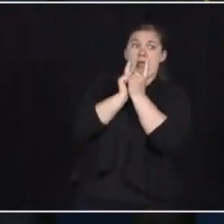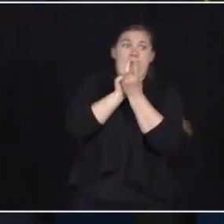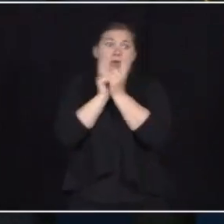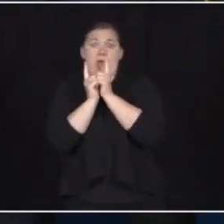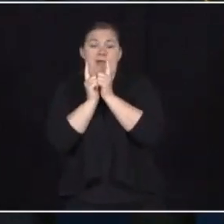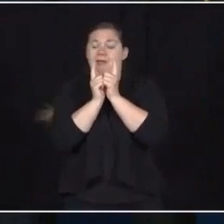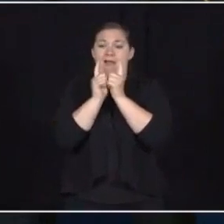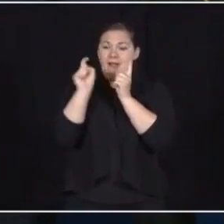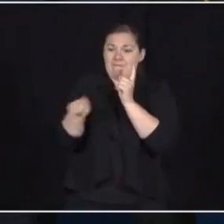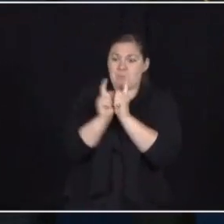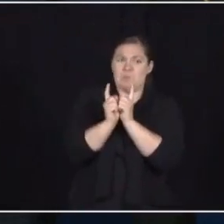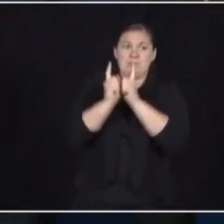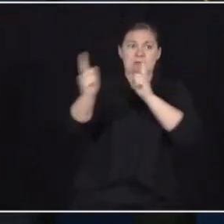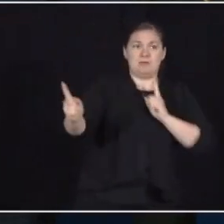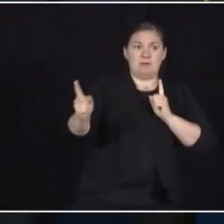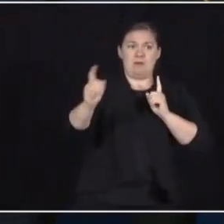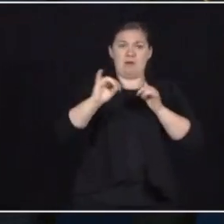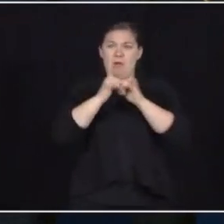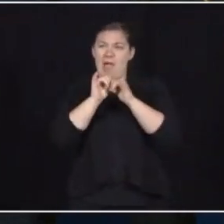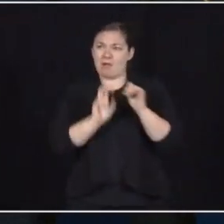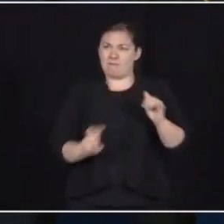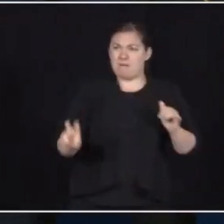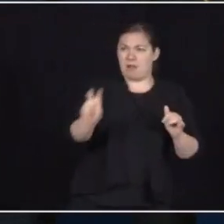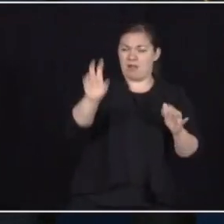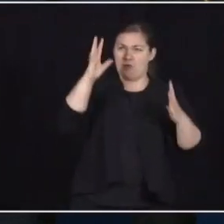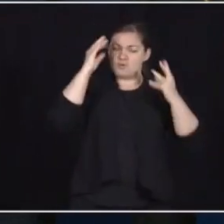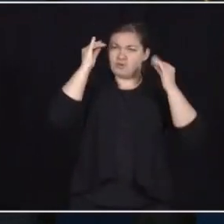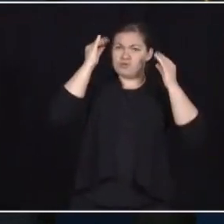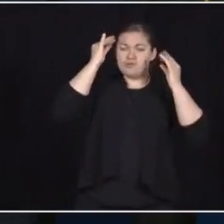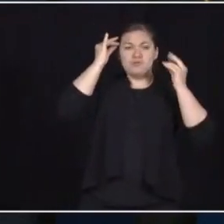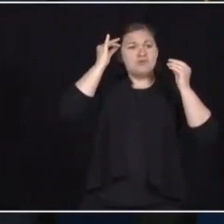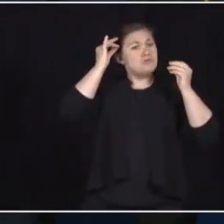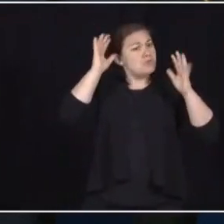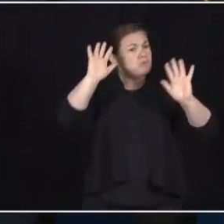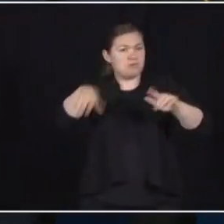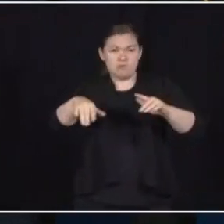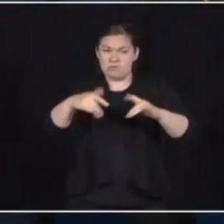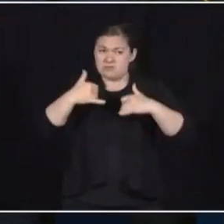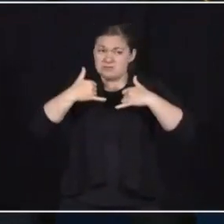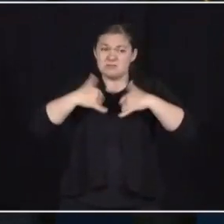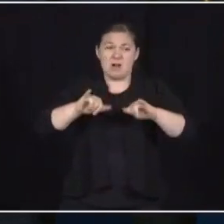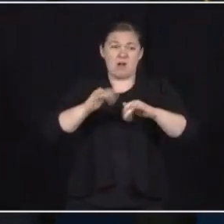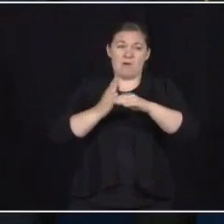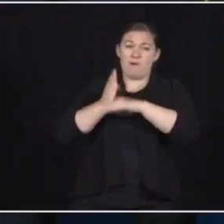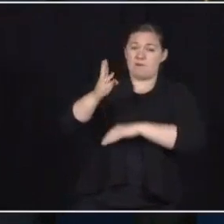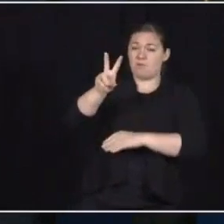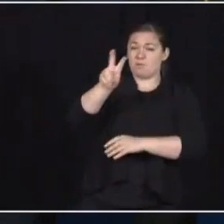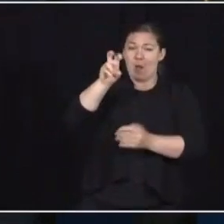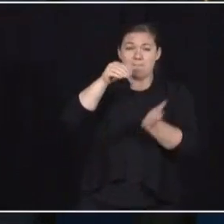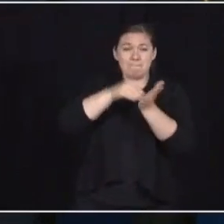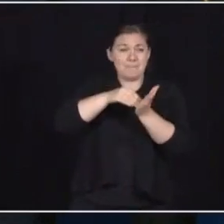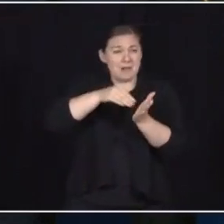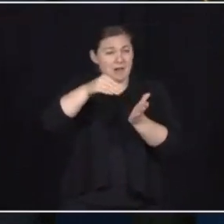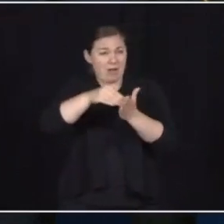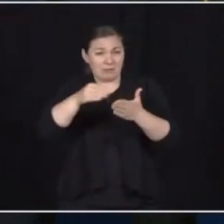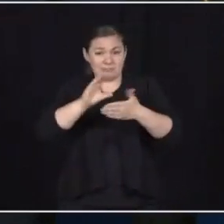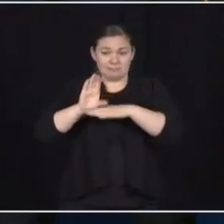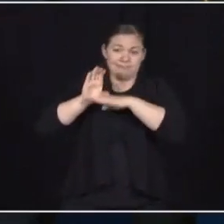That's why we are proud to immediately flow more than $200 million to support these critical sectors. In addition to these next steps.